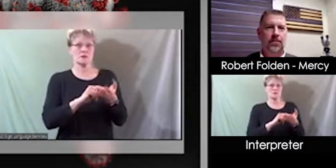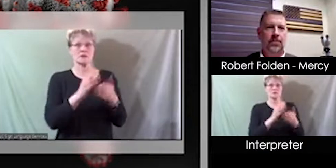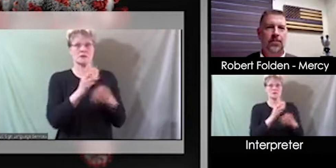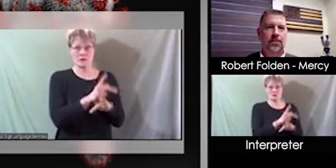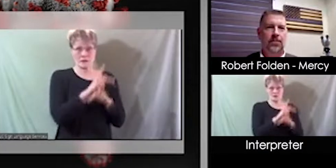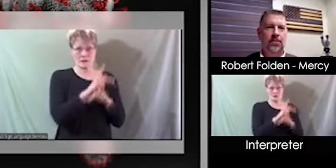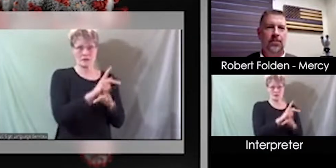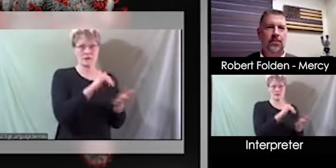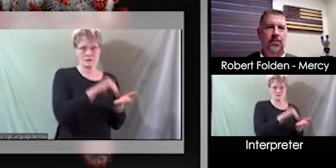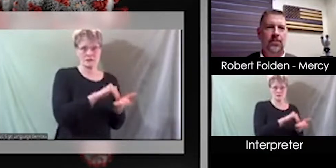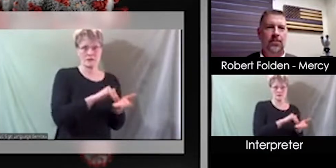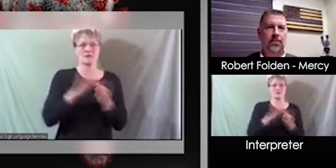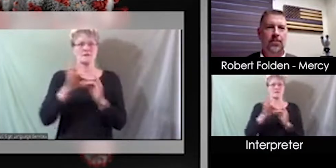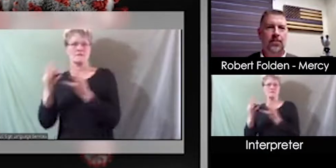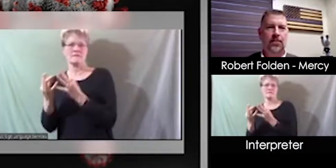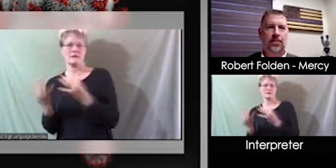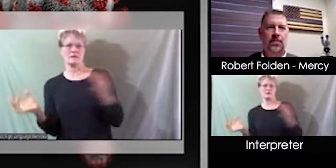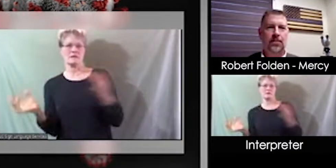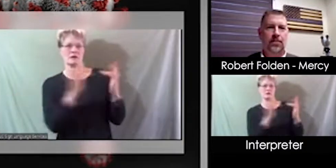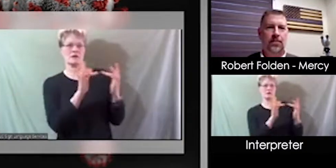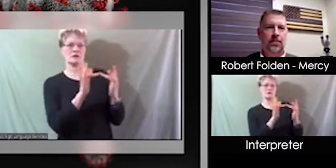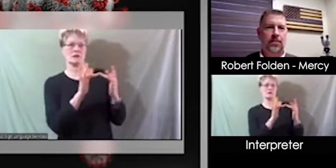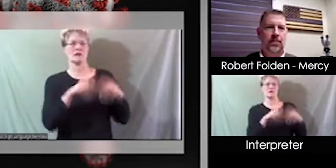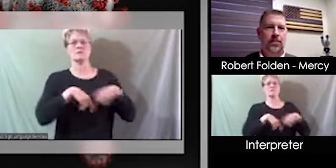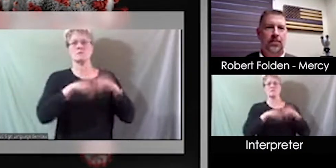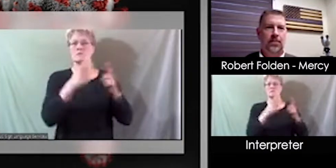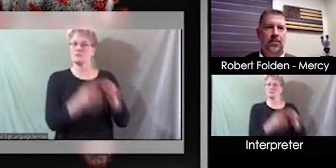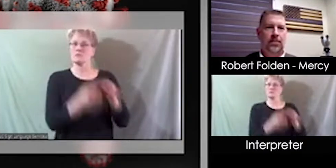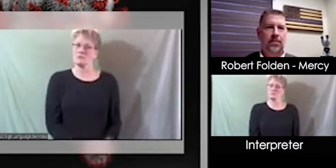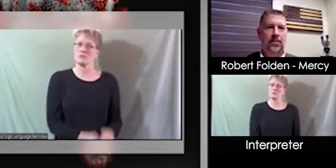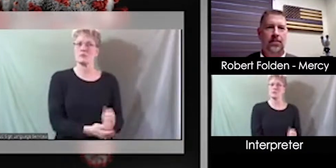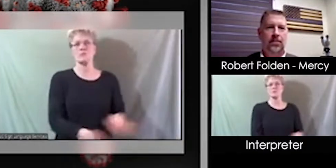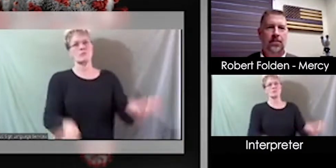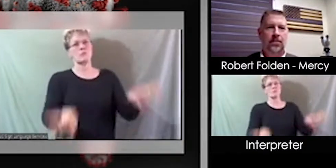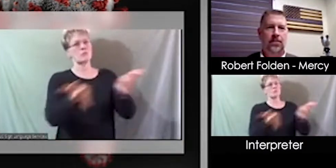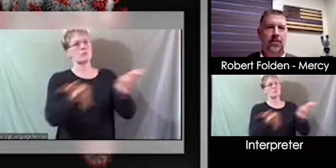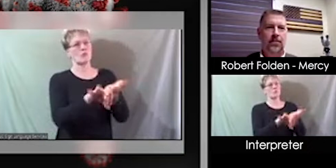those skilled nursing residents safe. Alright, thank you.